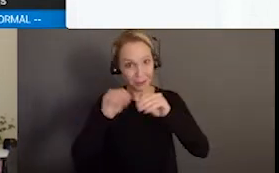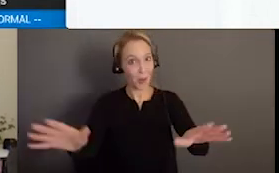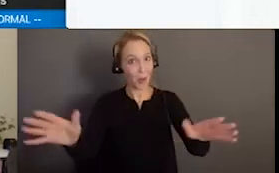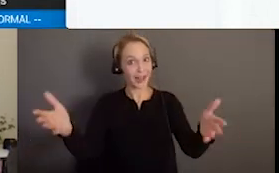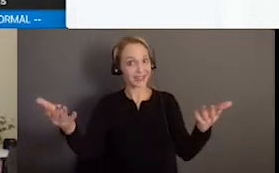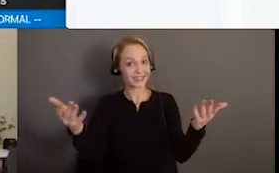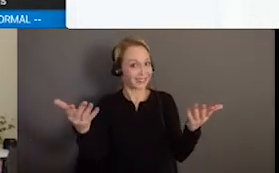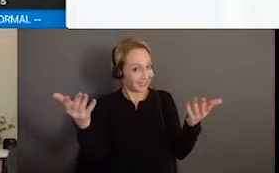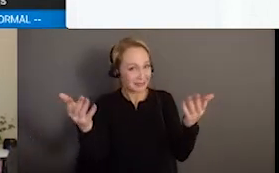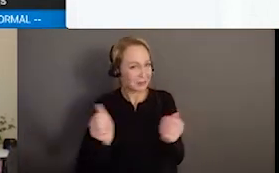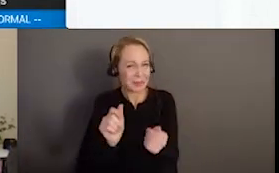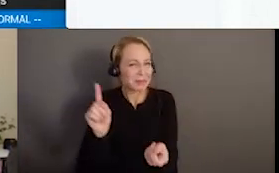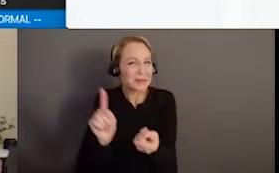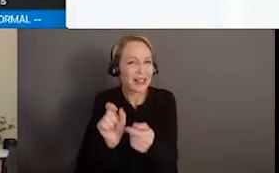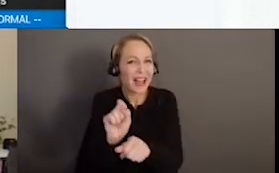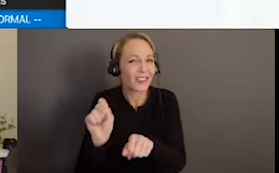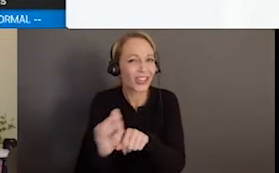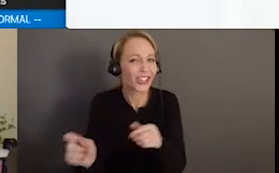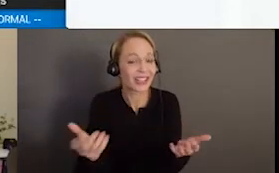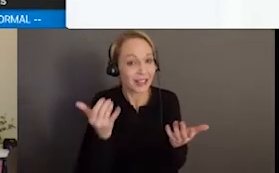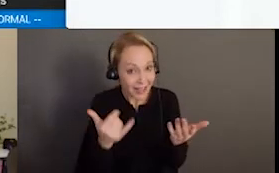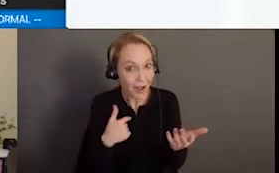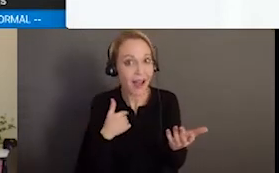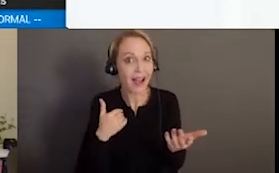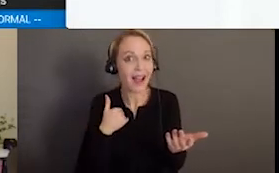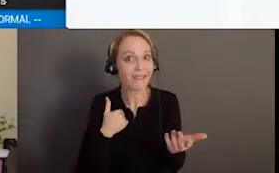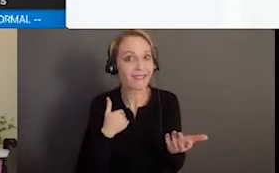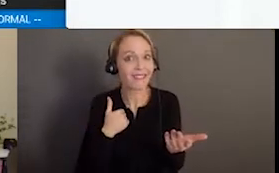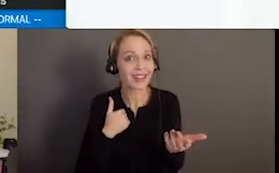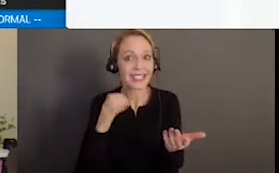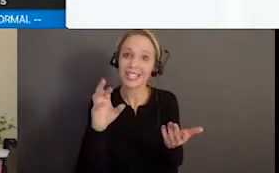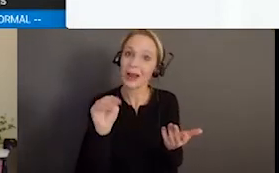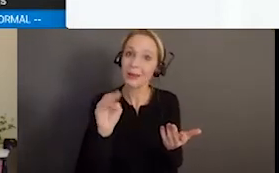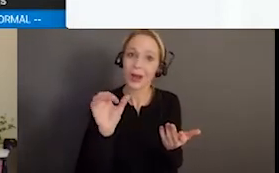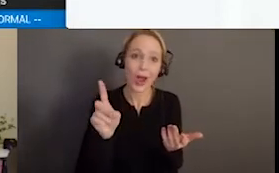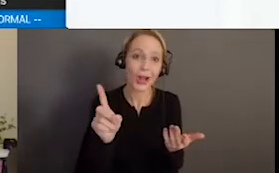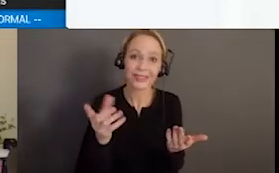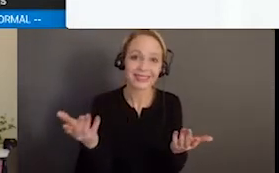AND NOW WITH VERY MINIMAL EFFORT I NOW HAVE THE CM CARD